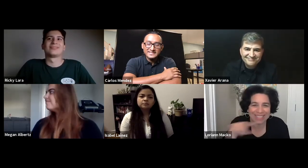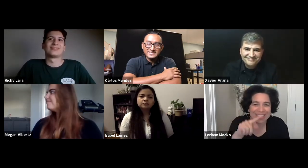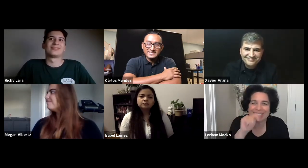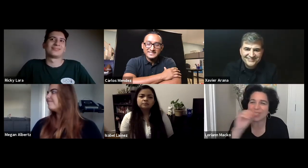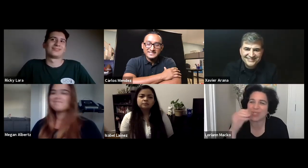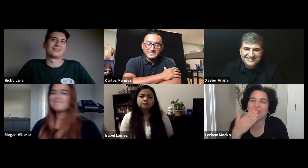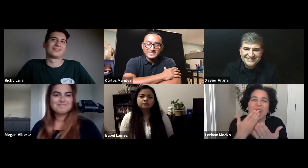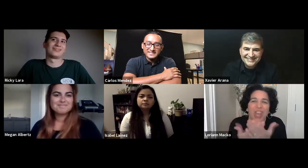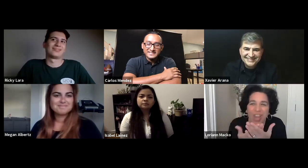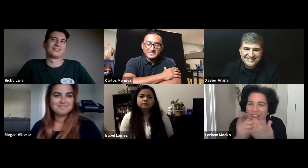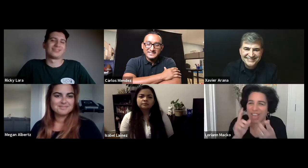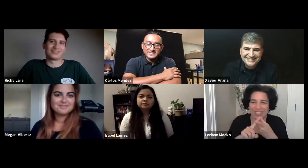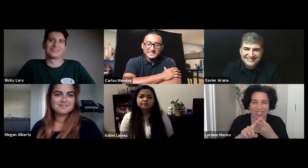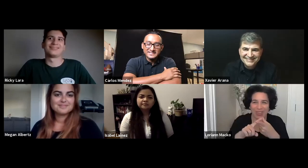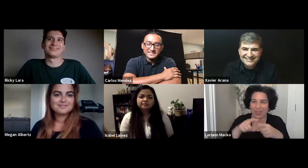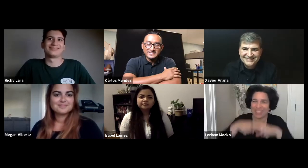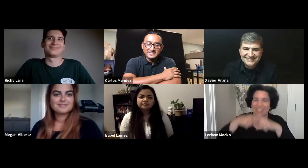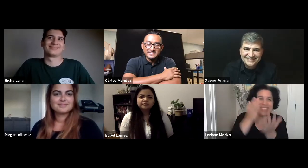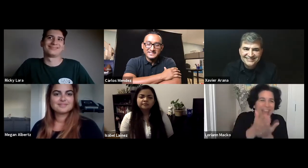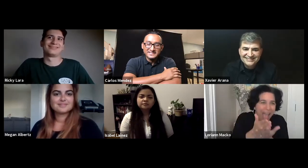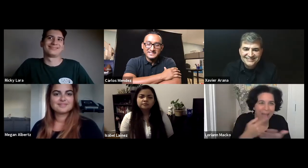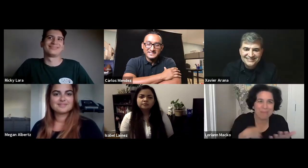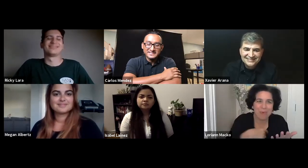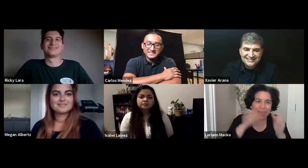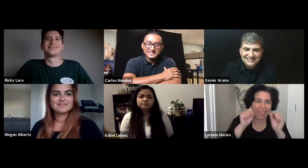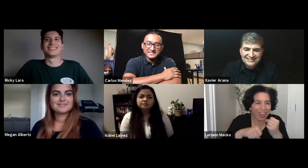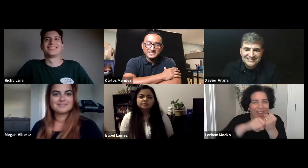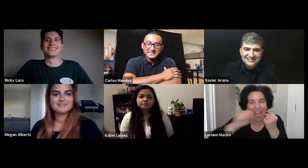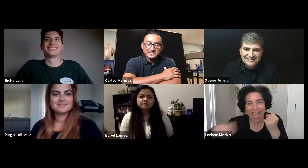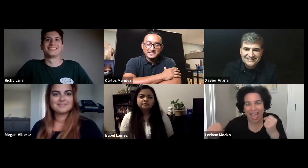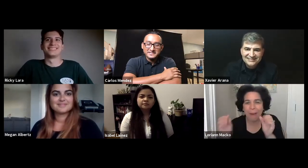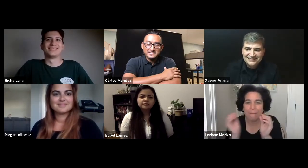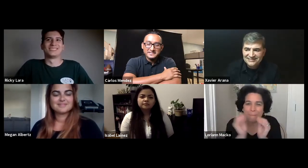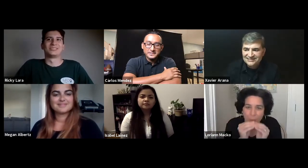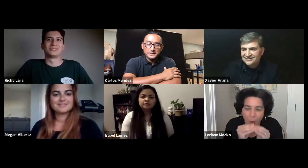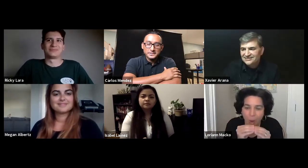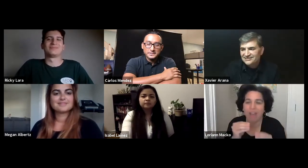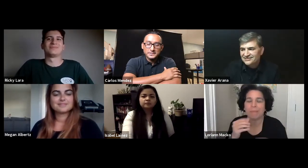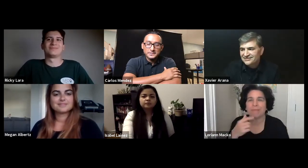I know time just went by too fast. I don't even want to interrupt you,